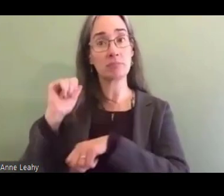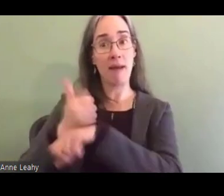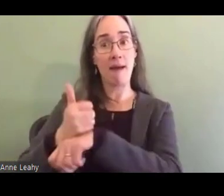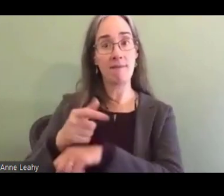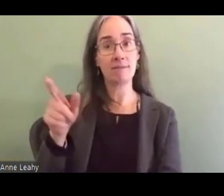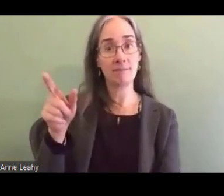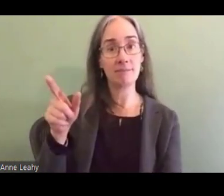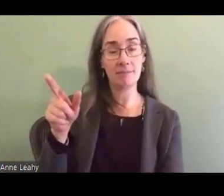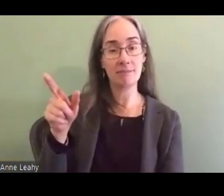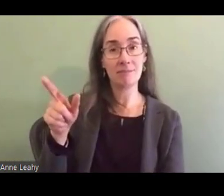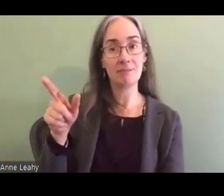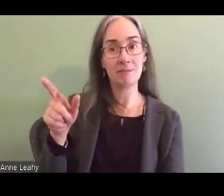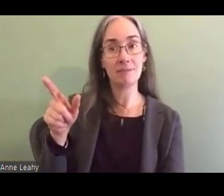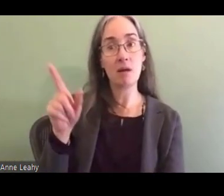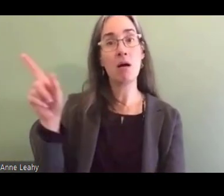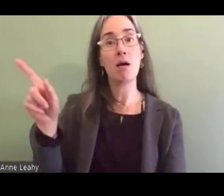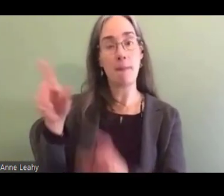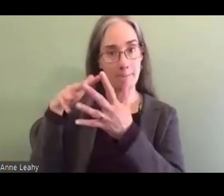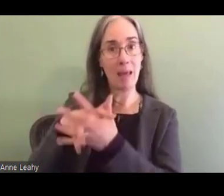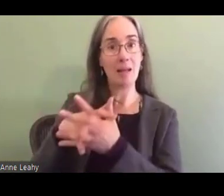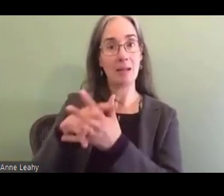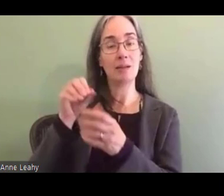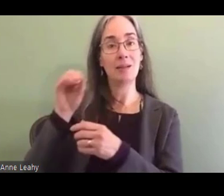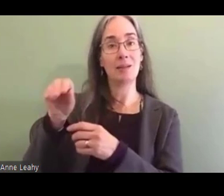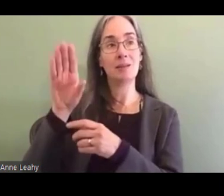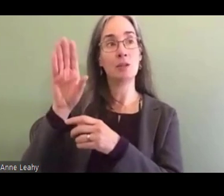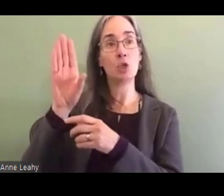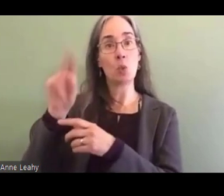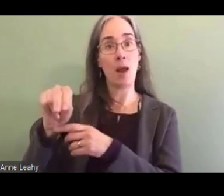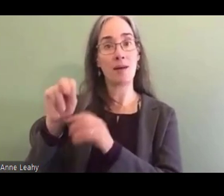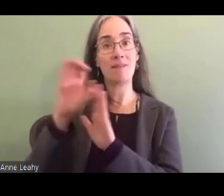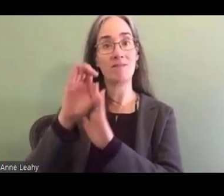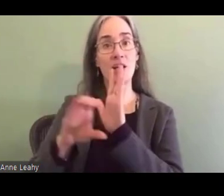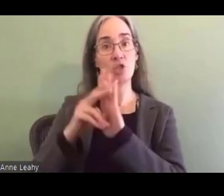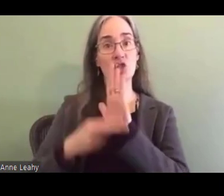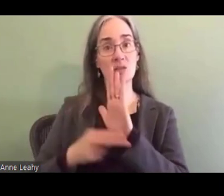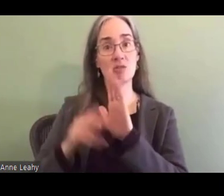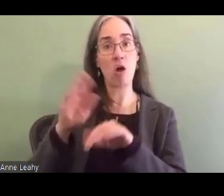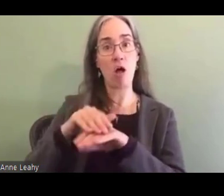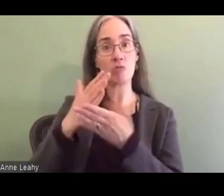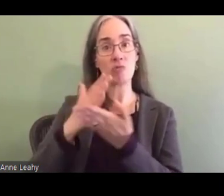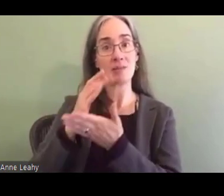as well as embedded in the UN Convention on the Rights of Persons with Disabilities.